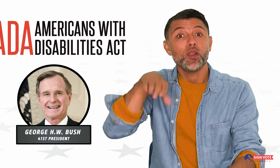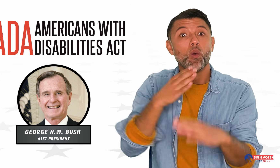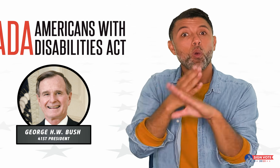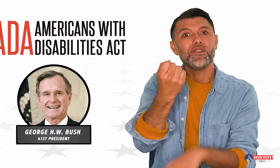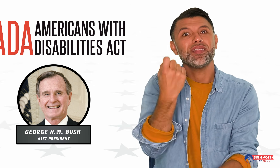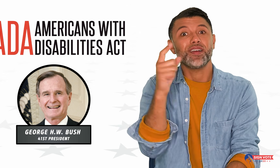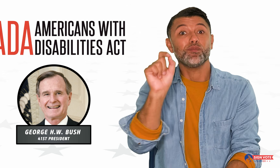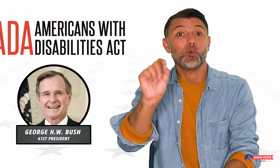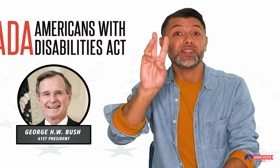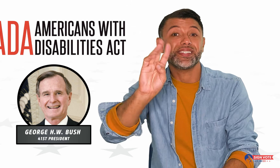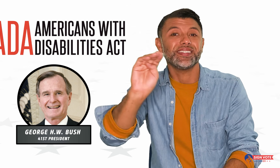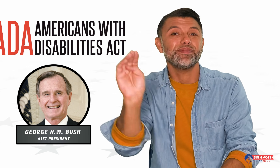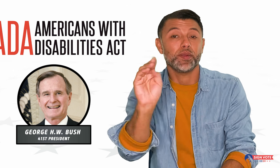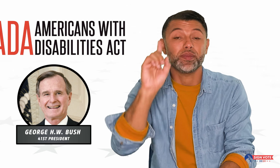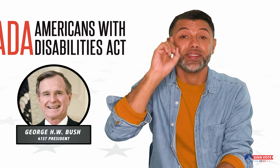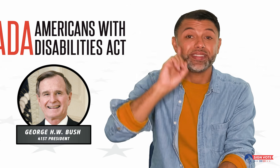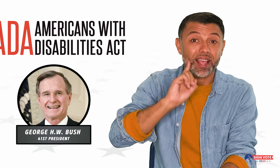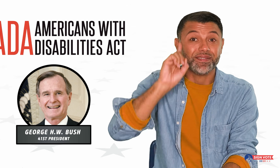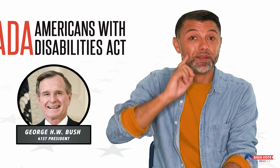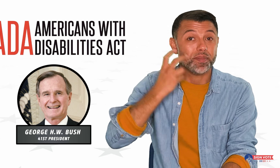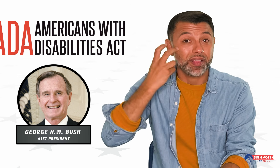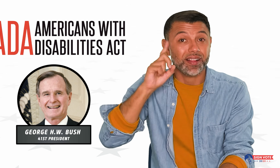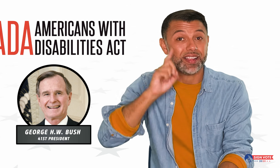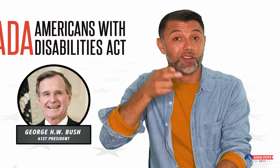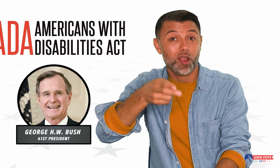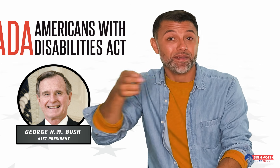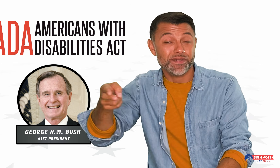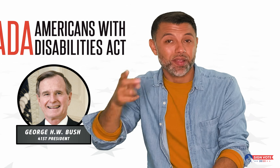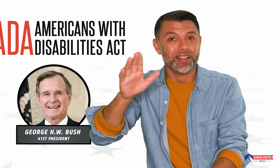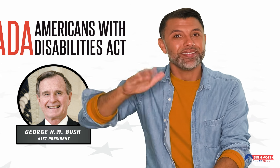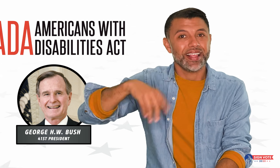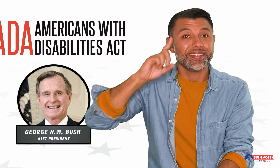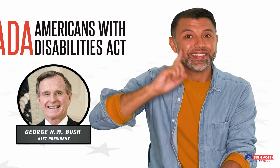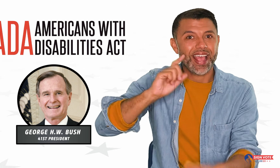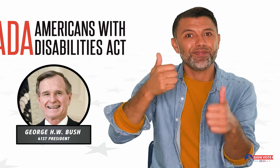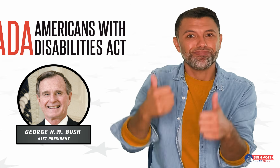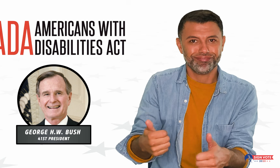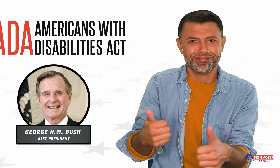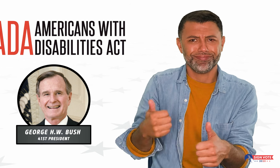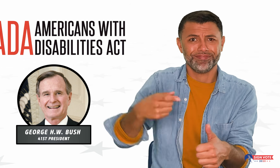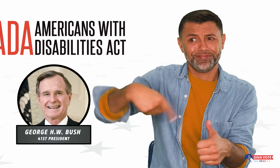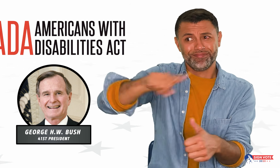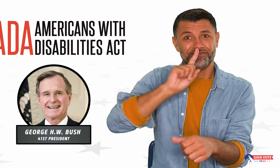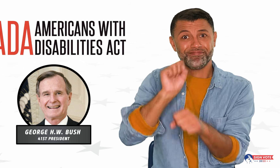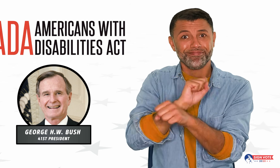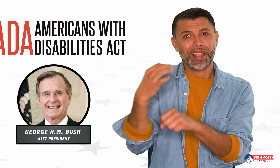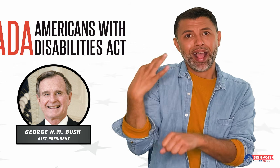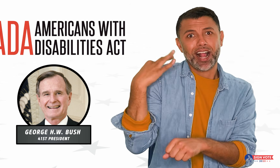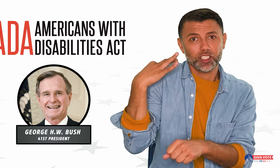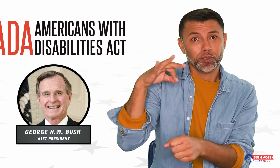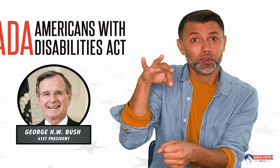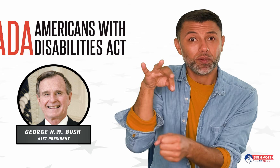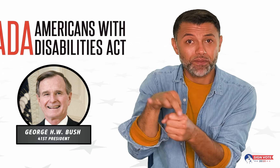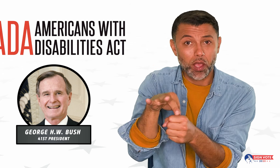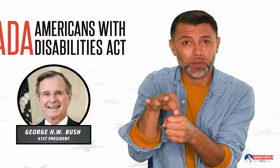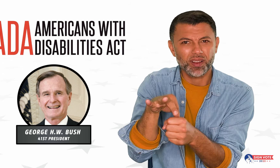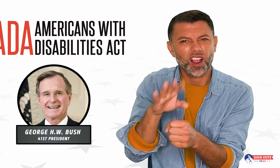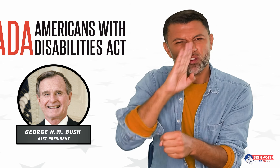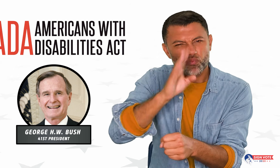Well, did you know that there are over 11.6 million Deaf, DeafBlind, Hard of Hearing and late-deafened people who are eligible to vote?